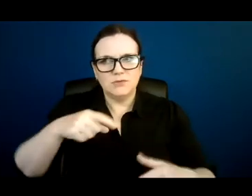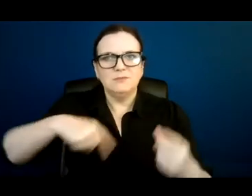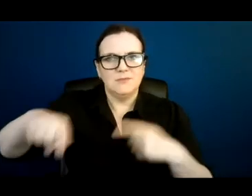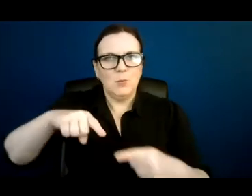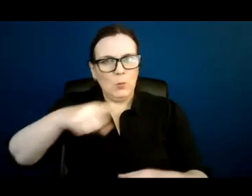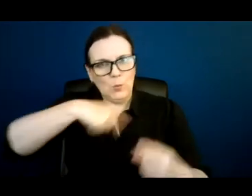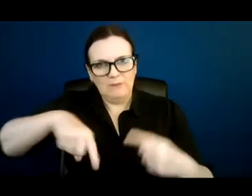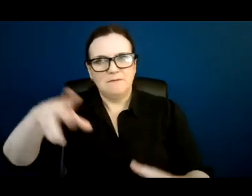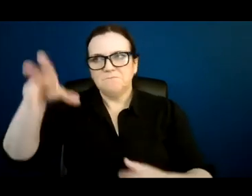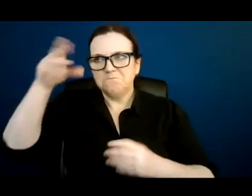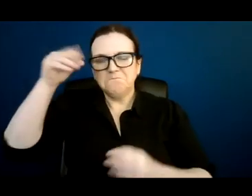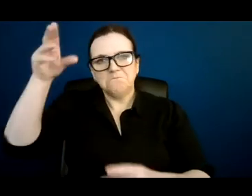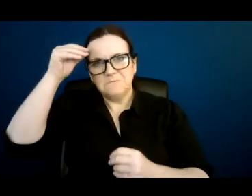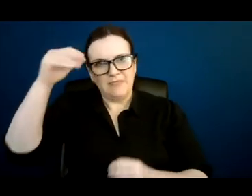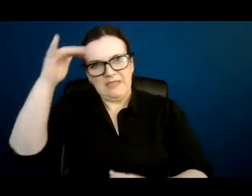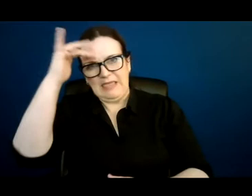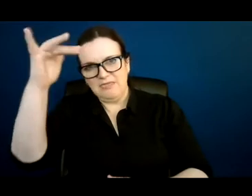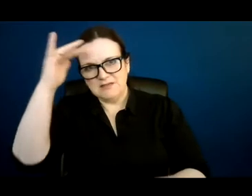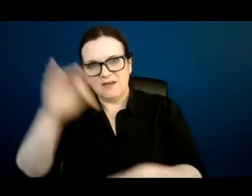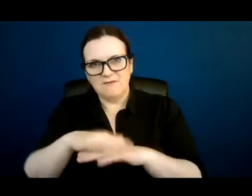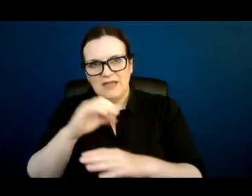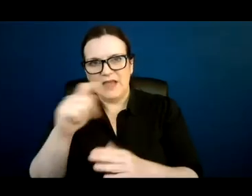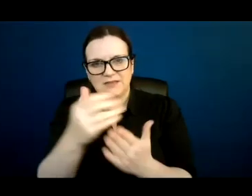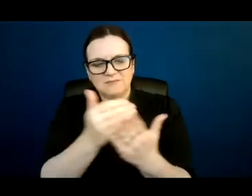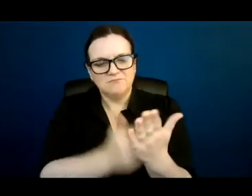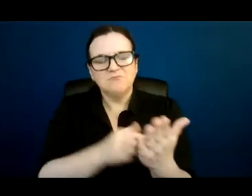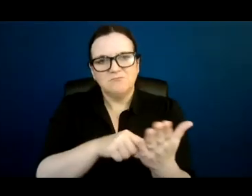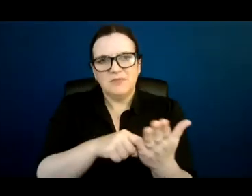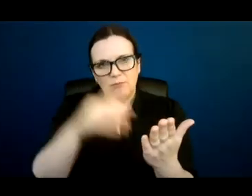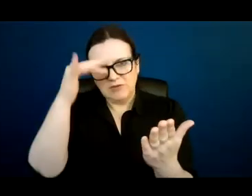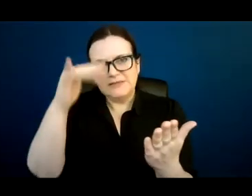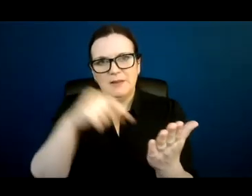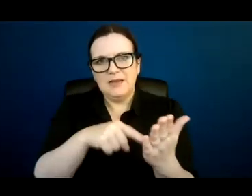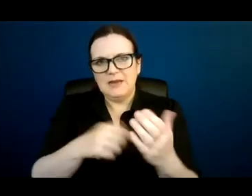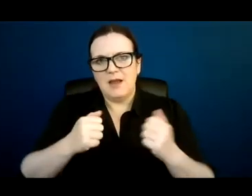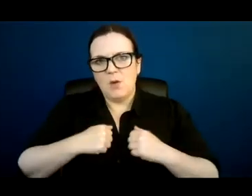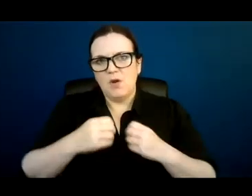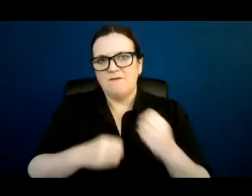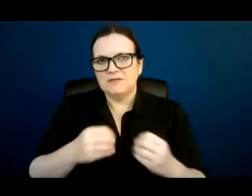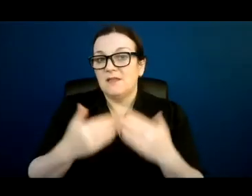as we can the ethos of this act in our office. >>: Great, thank you very much. So I am moving